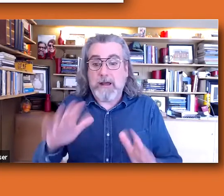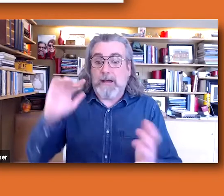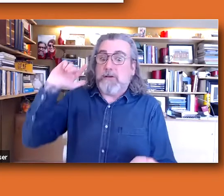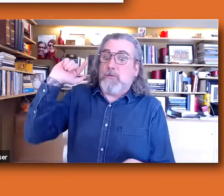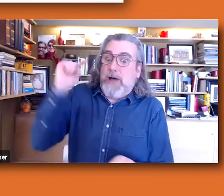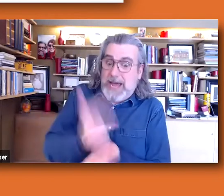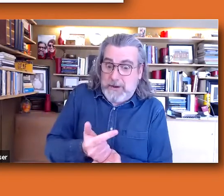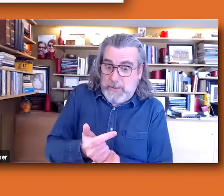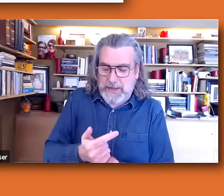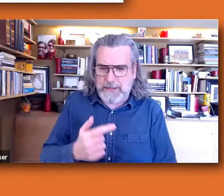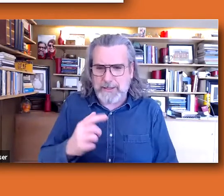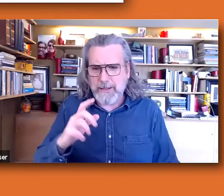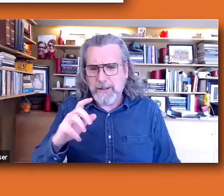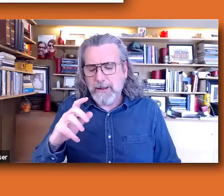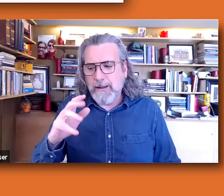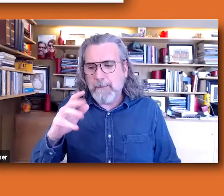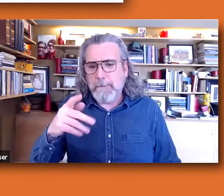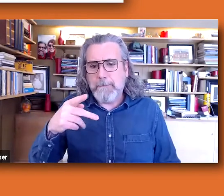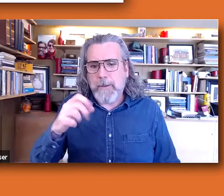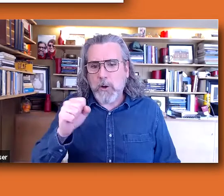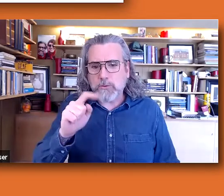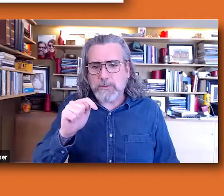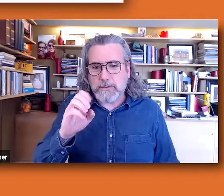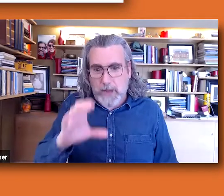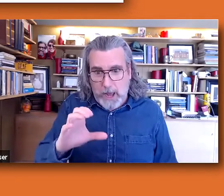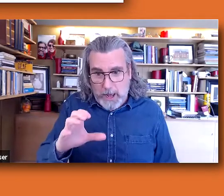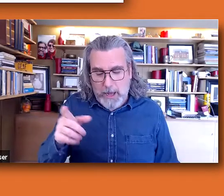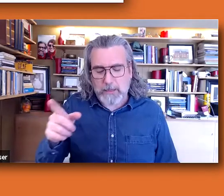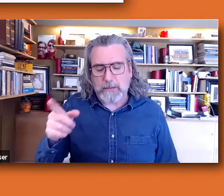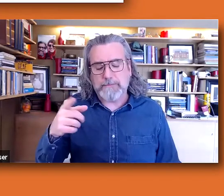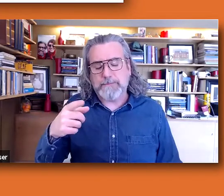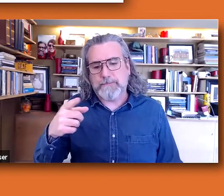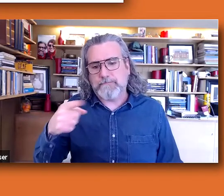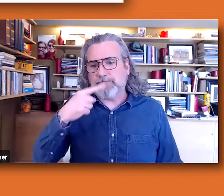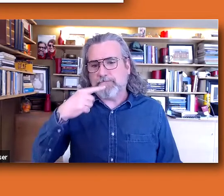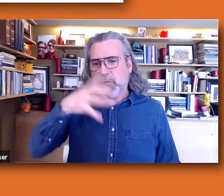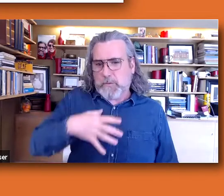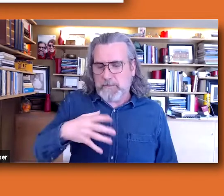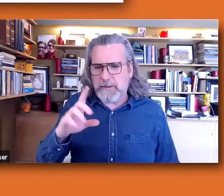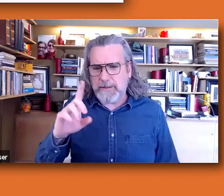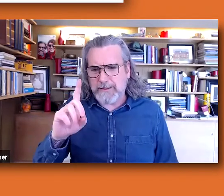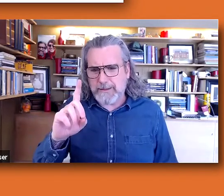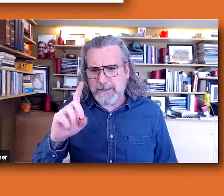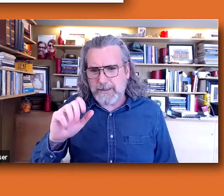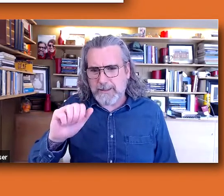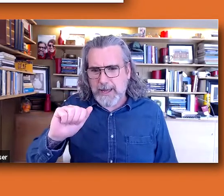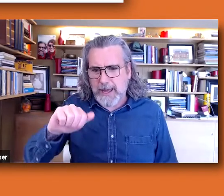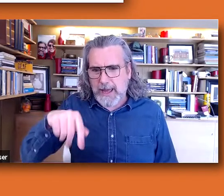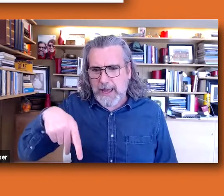After I graduated, I did a postdoc with another hearing woman...